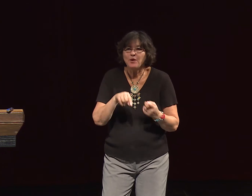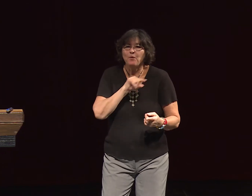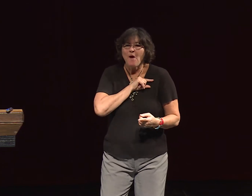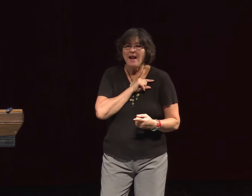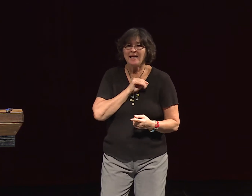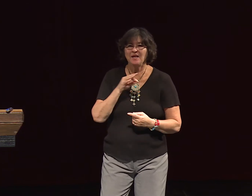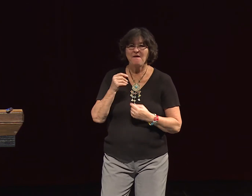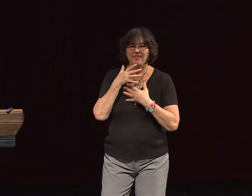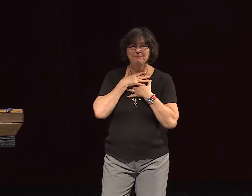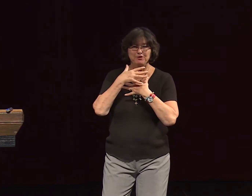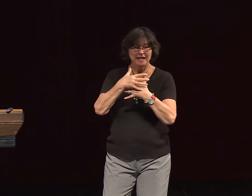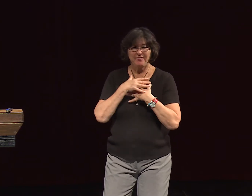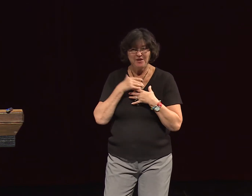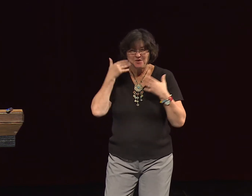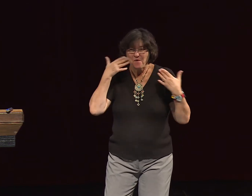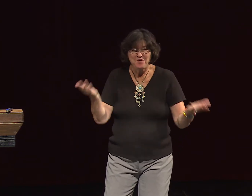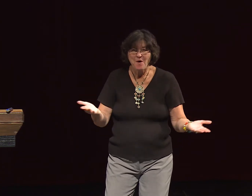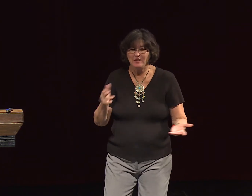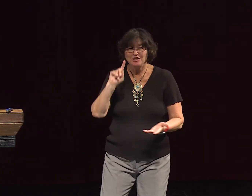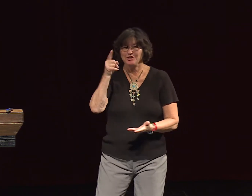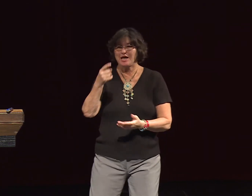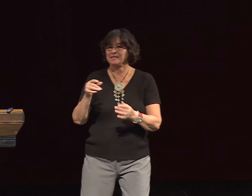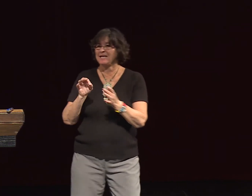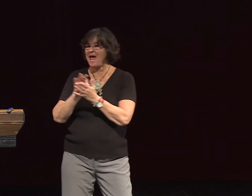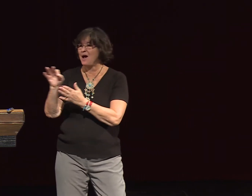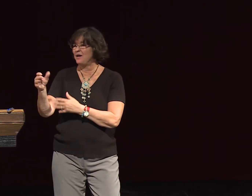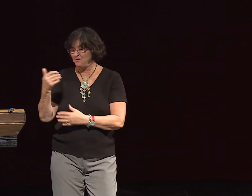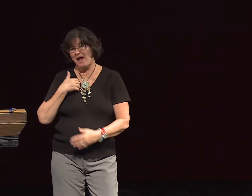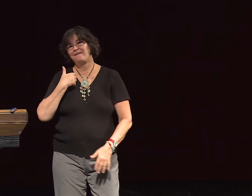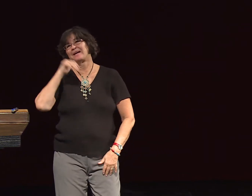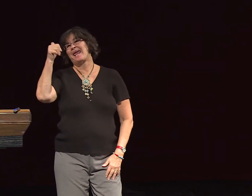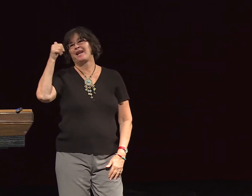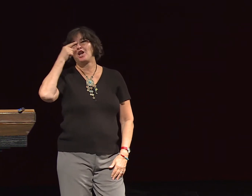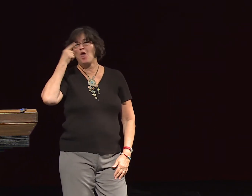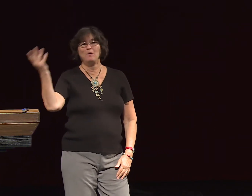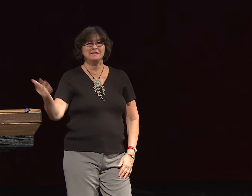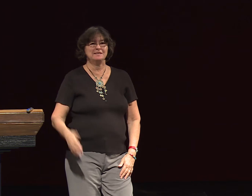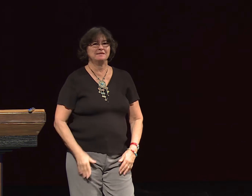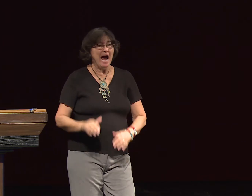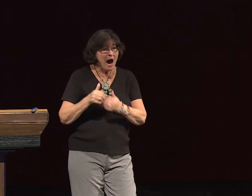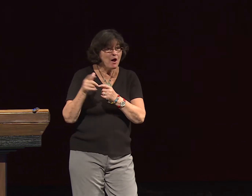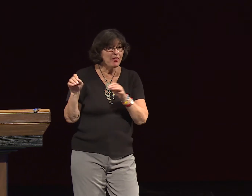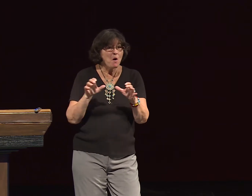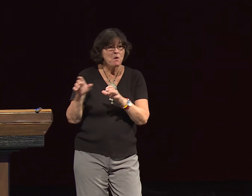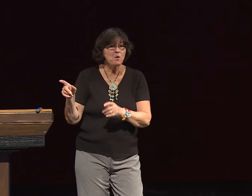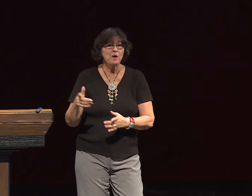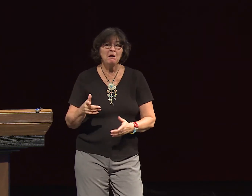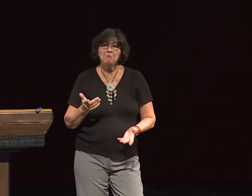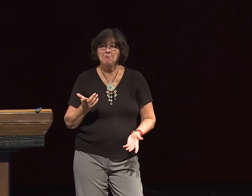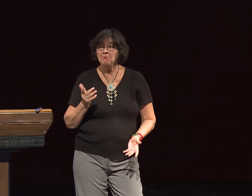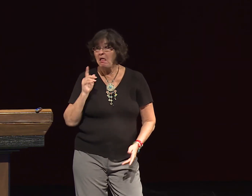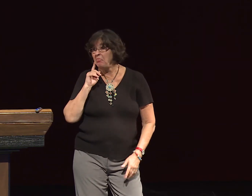but we don't know the quality of their lives or the services that they receive,